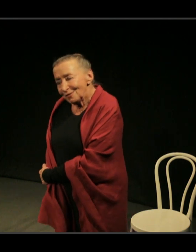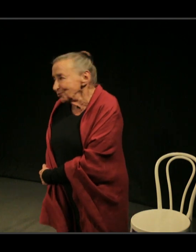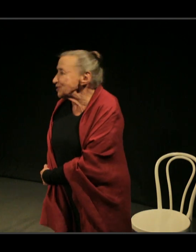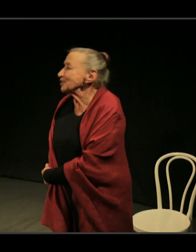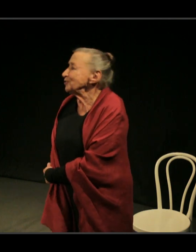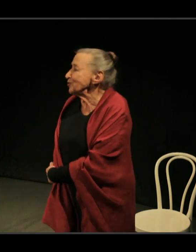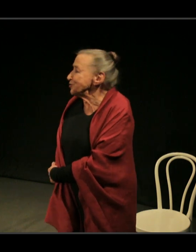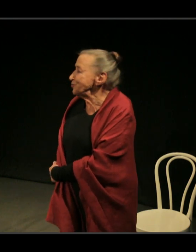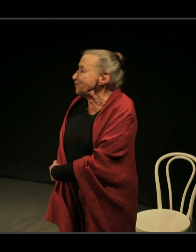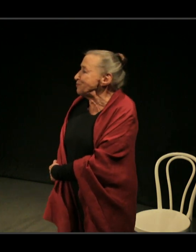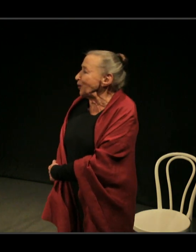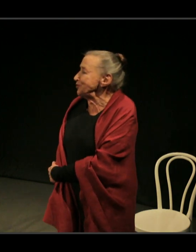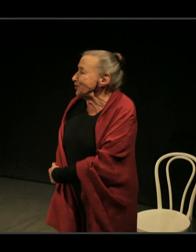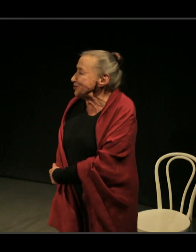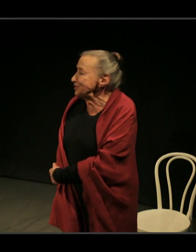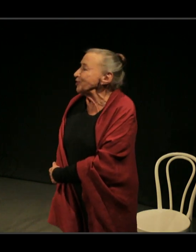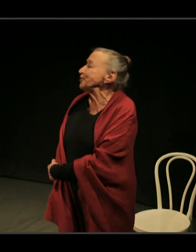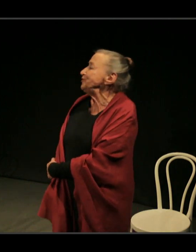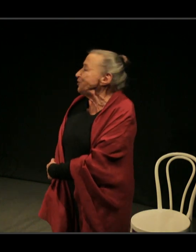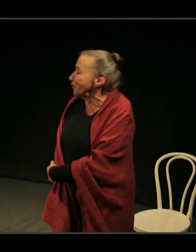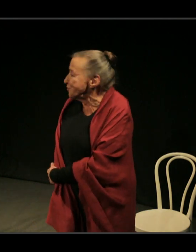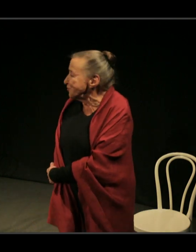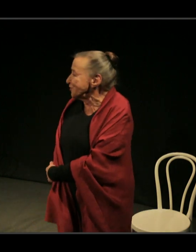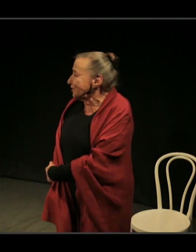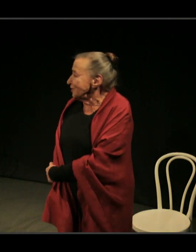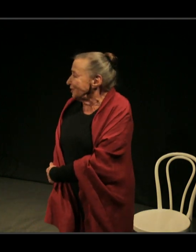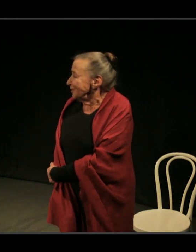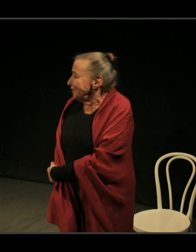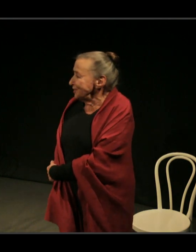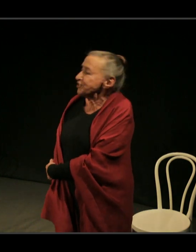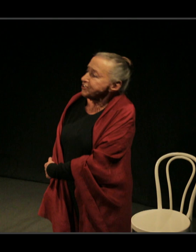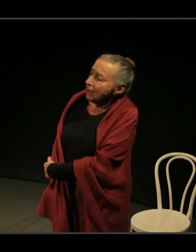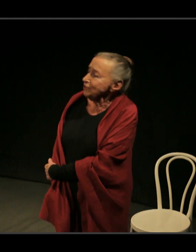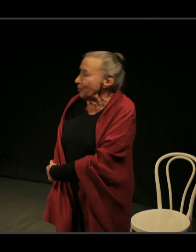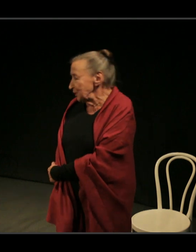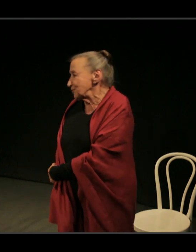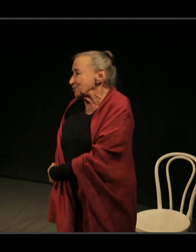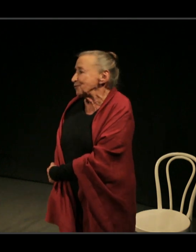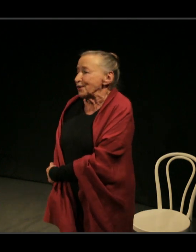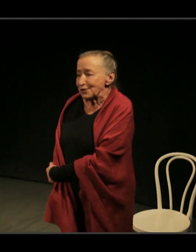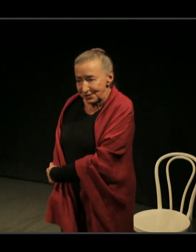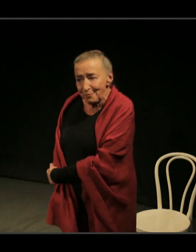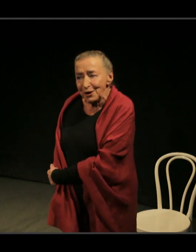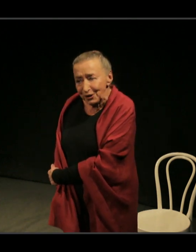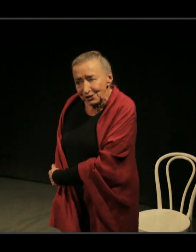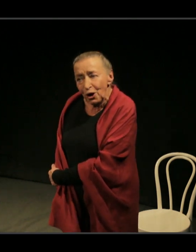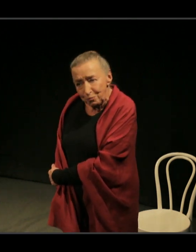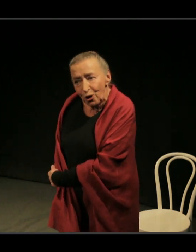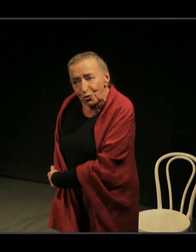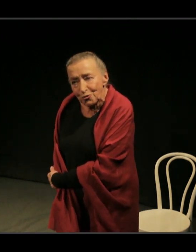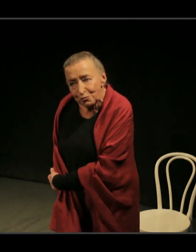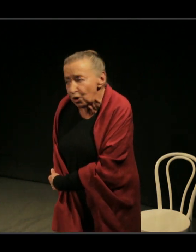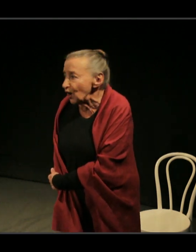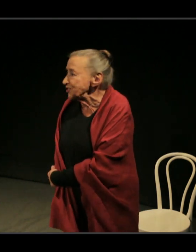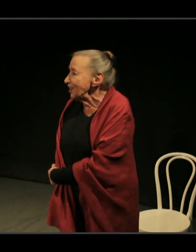Look up right now: there's ever so much to see. The scenes in the clouds alone change constantly.